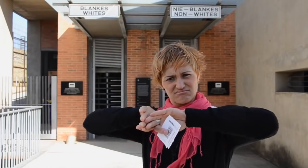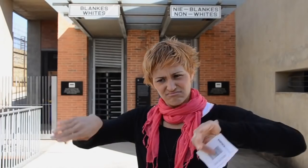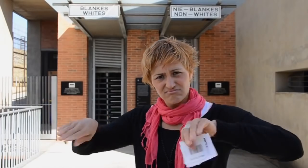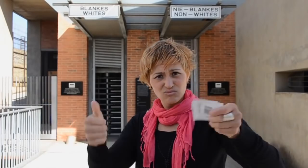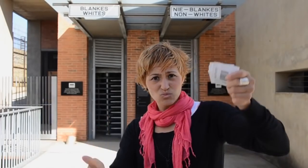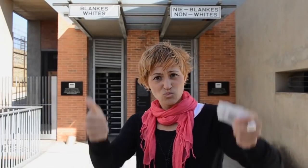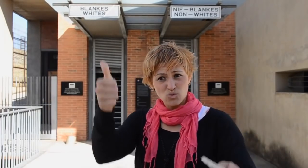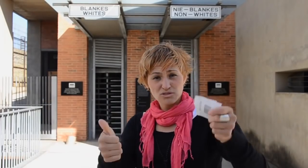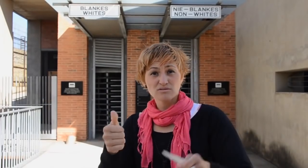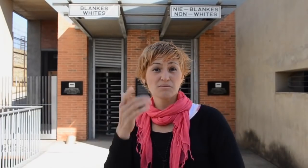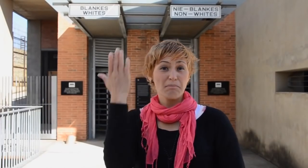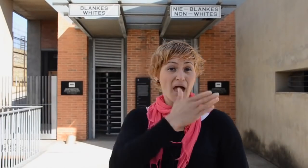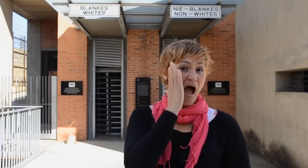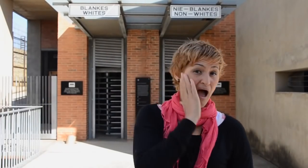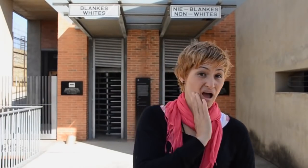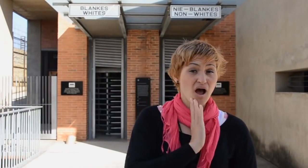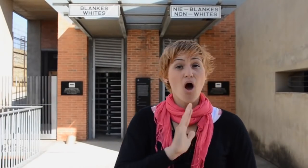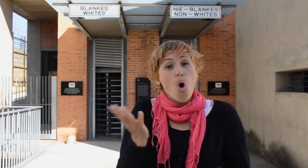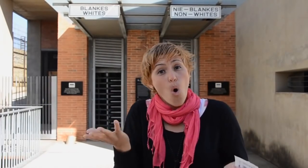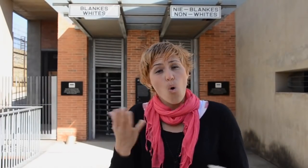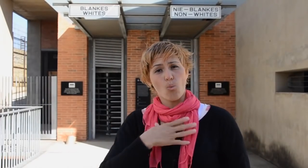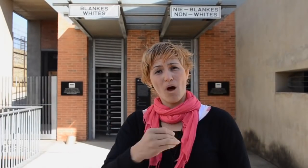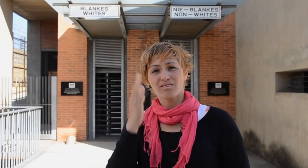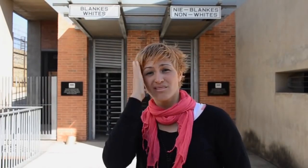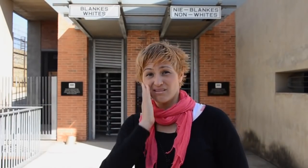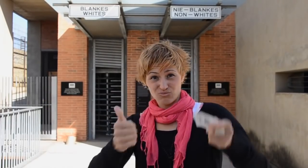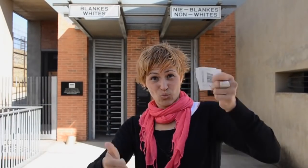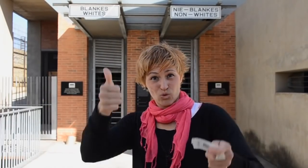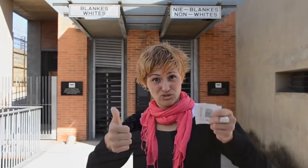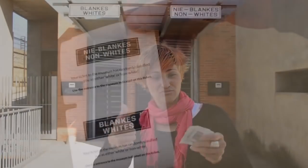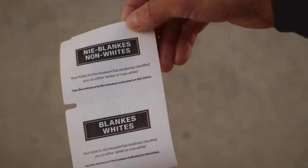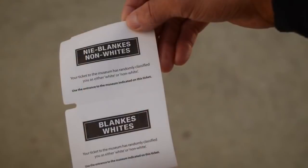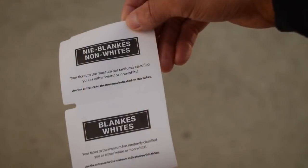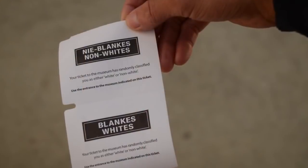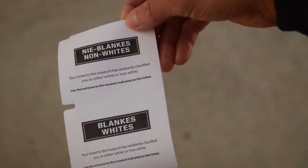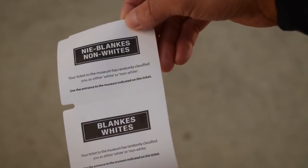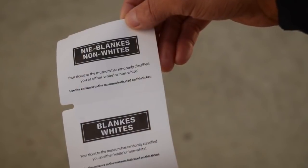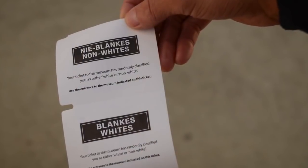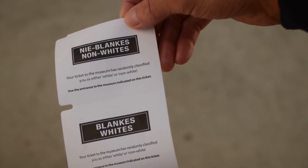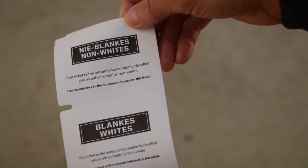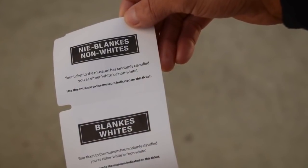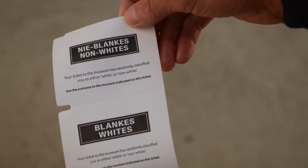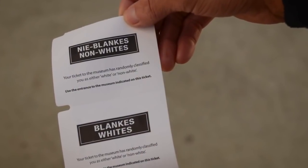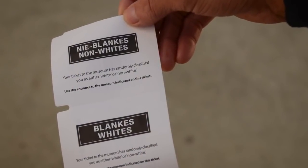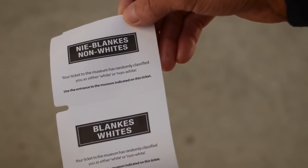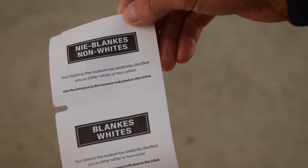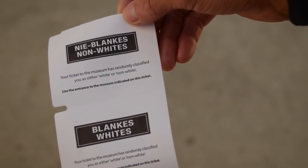noticed that I cannot choose which entrance I